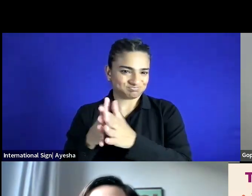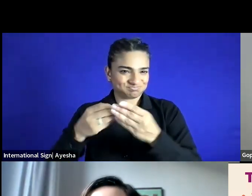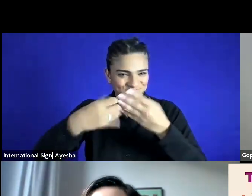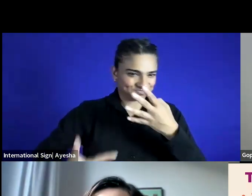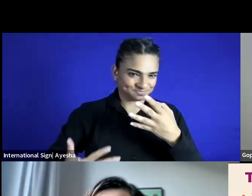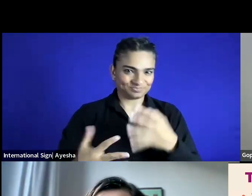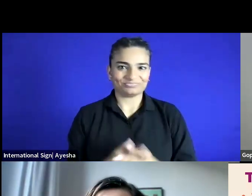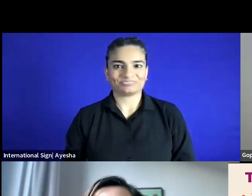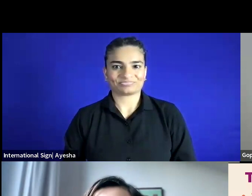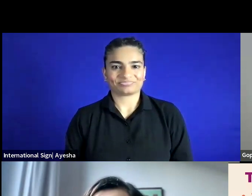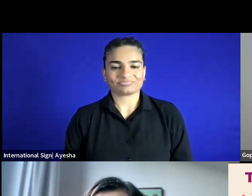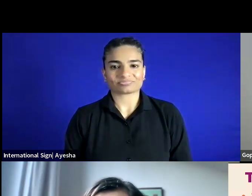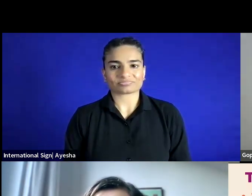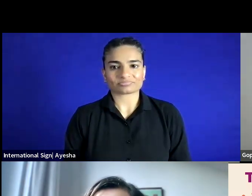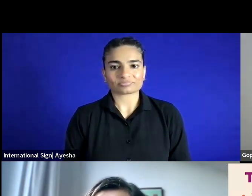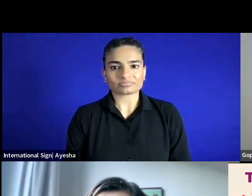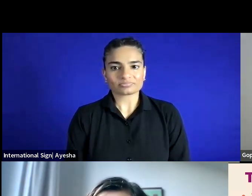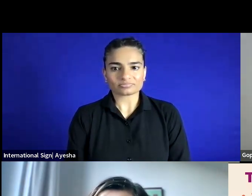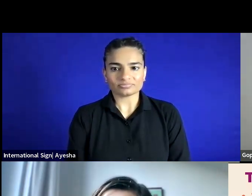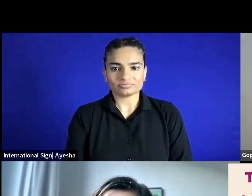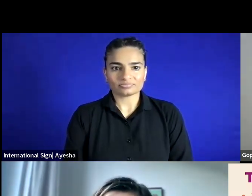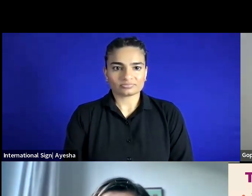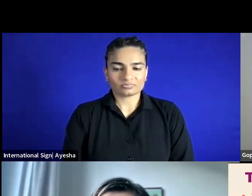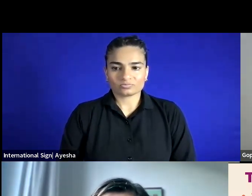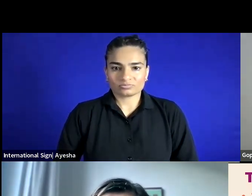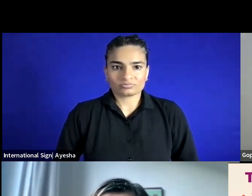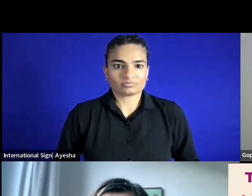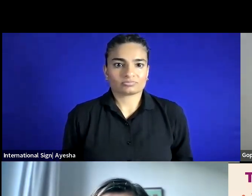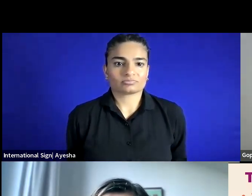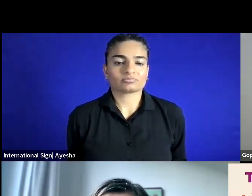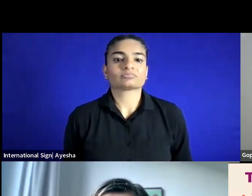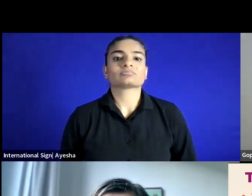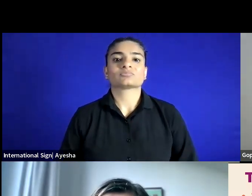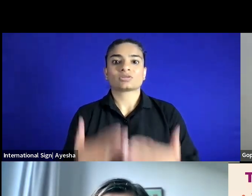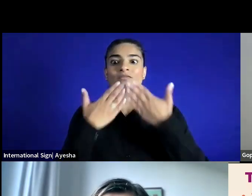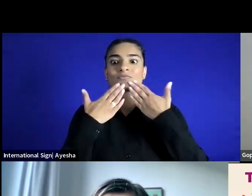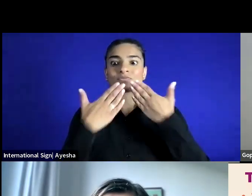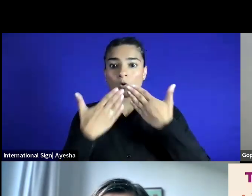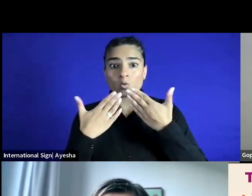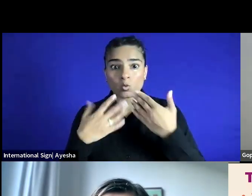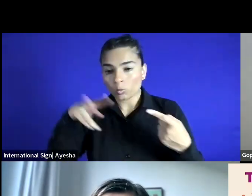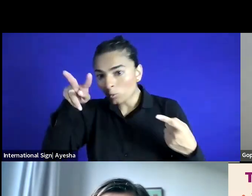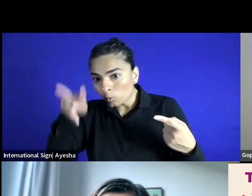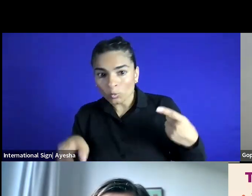Thank you. And I see a lot of questions coming into Q&A. So please do use the Q&A.